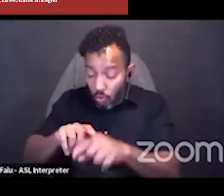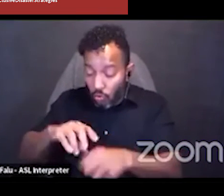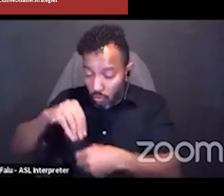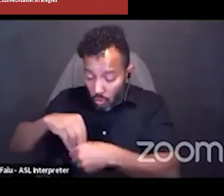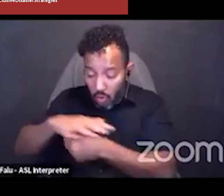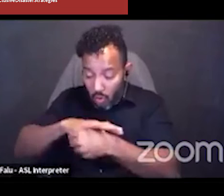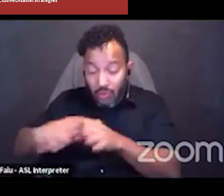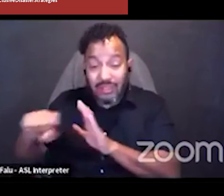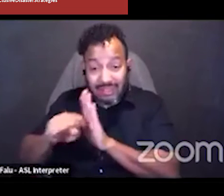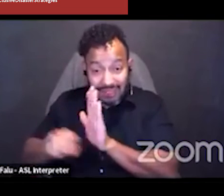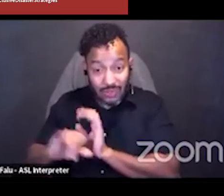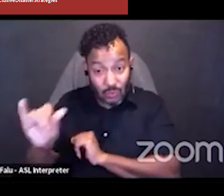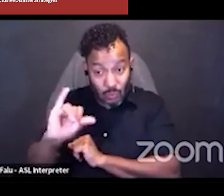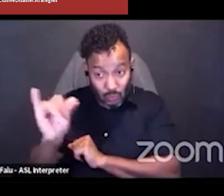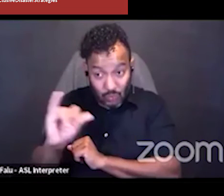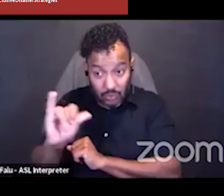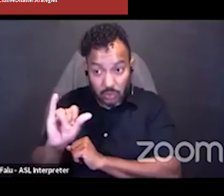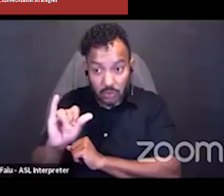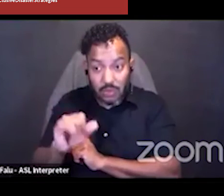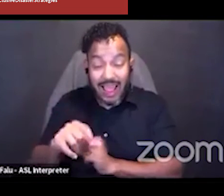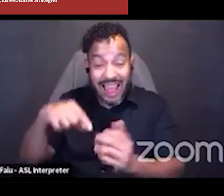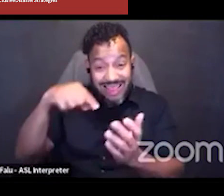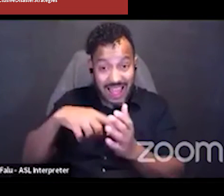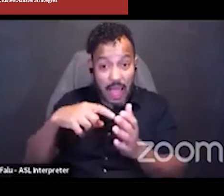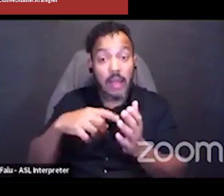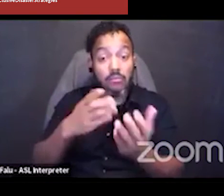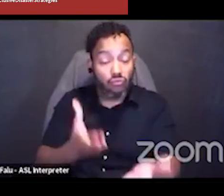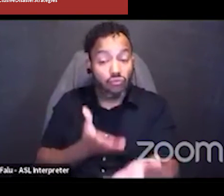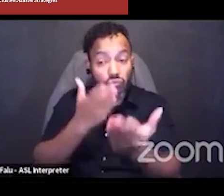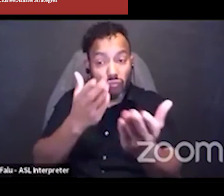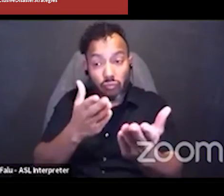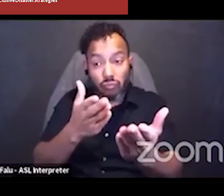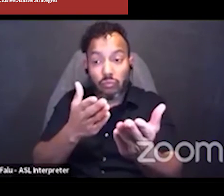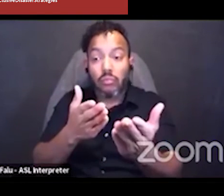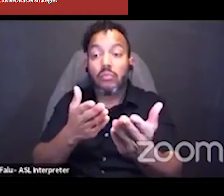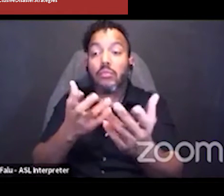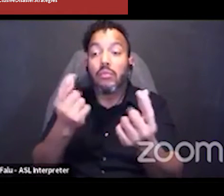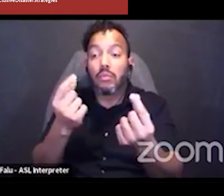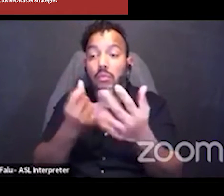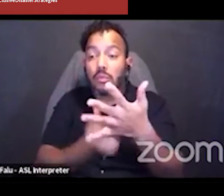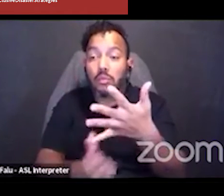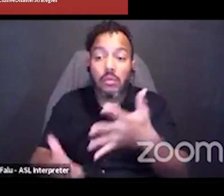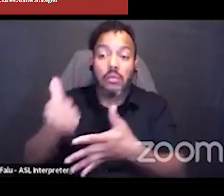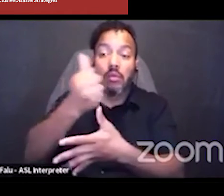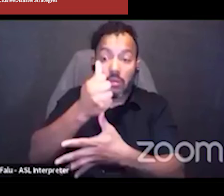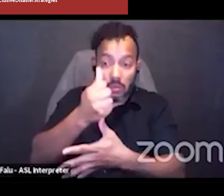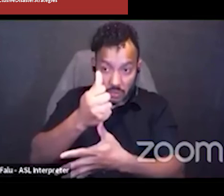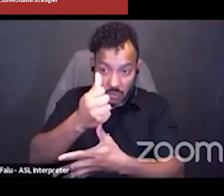It also really prioritizes monitoring and enforcing the civil rights of people with